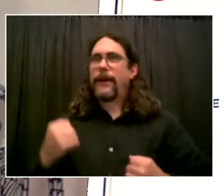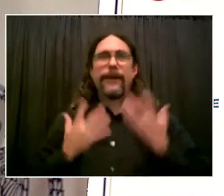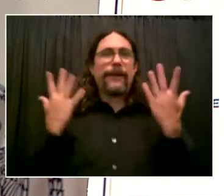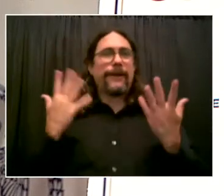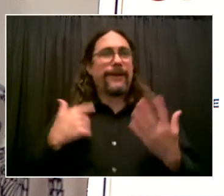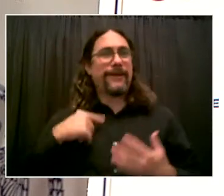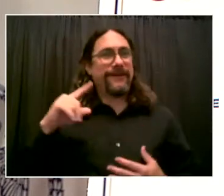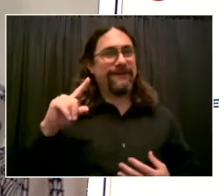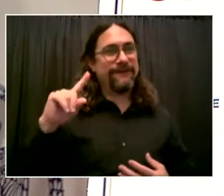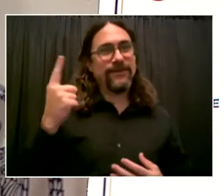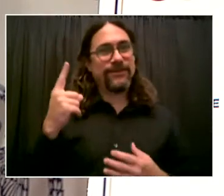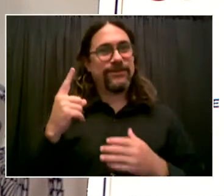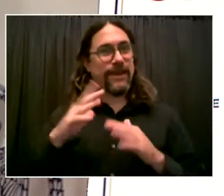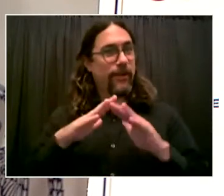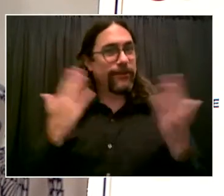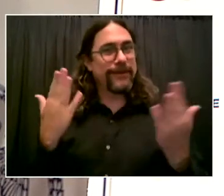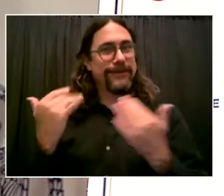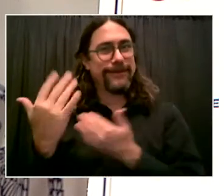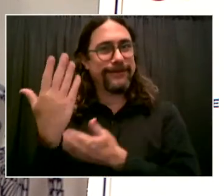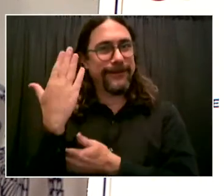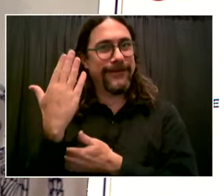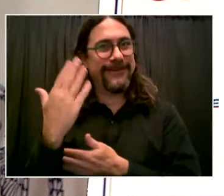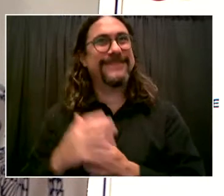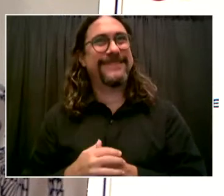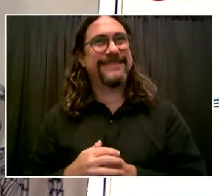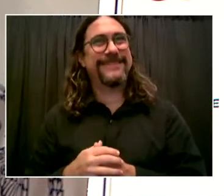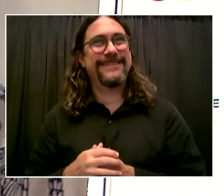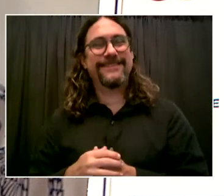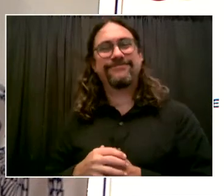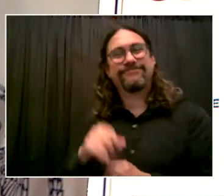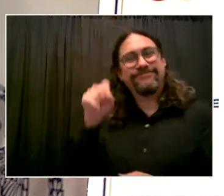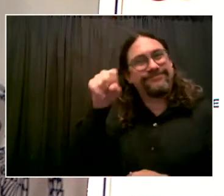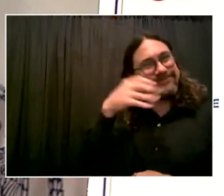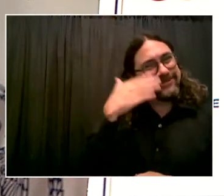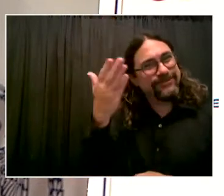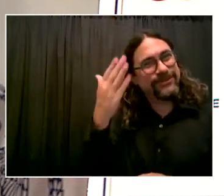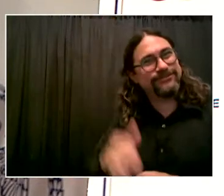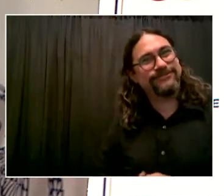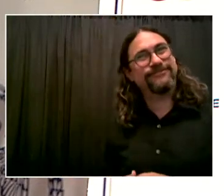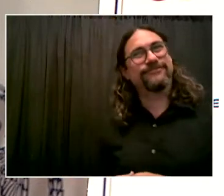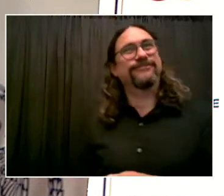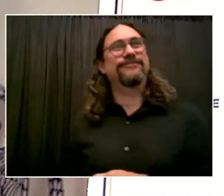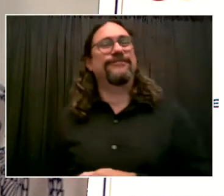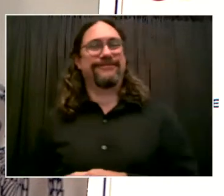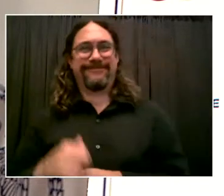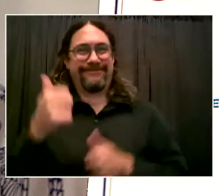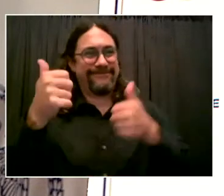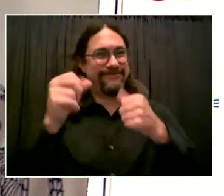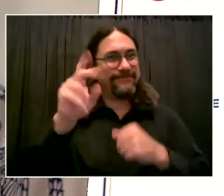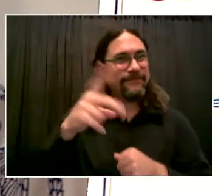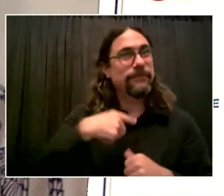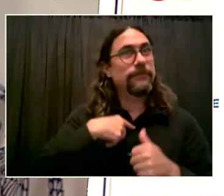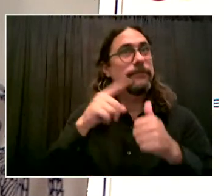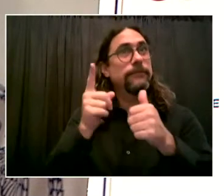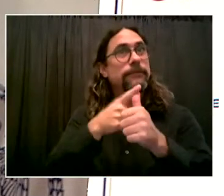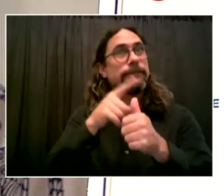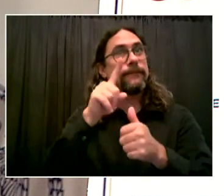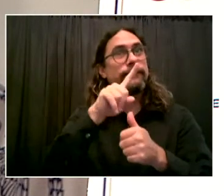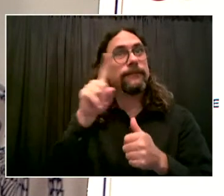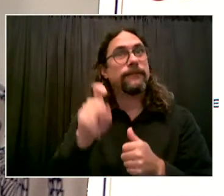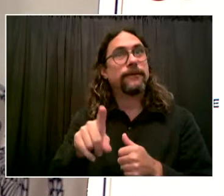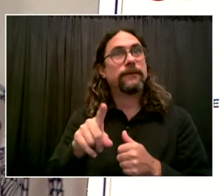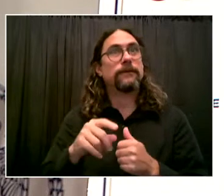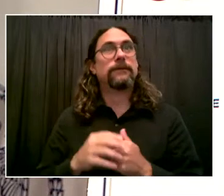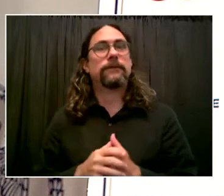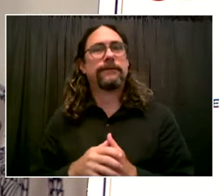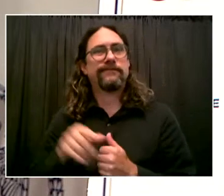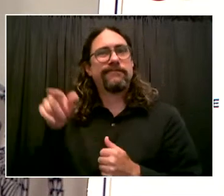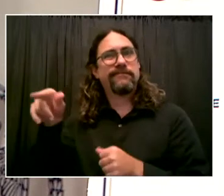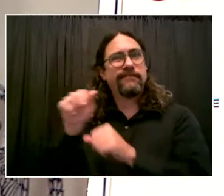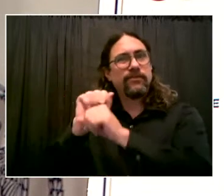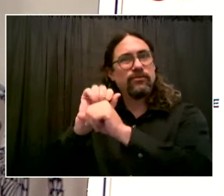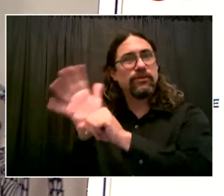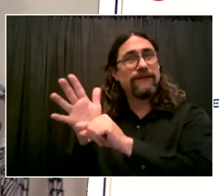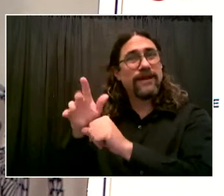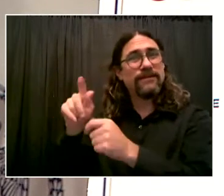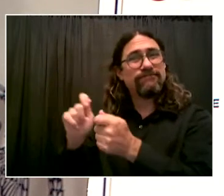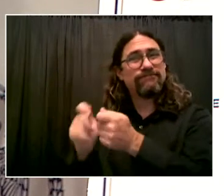HAVING ME.